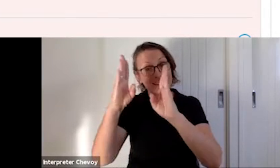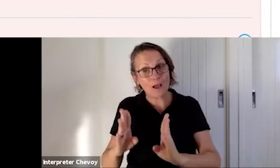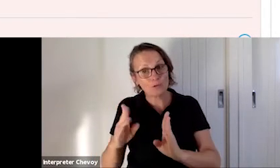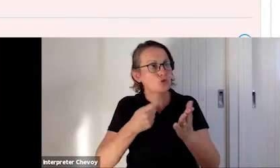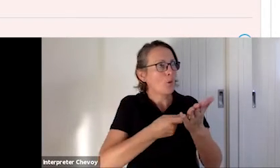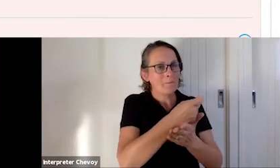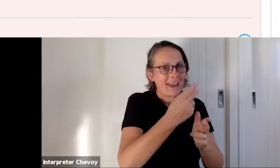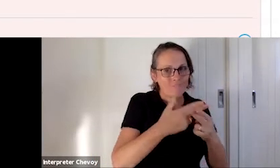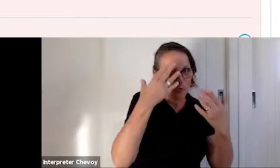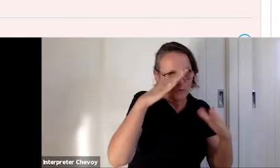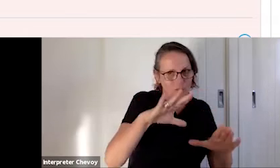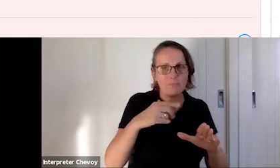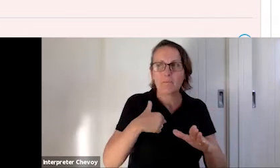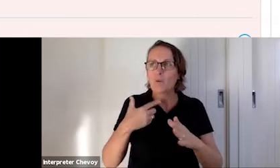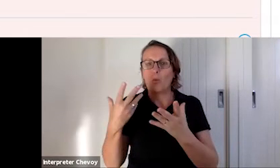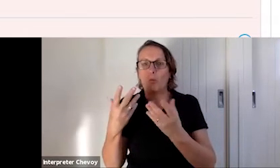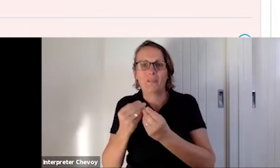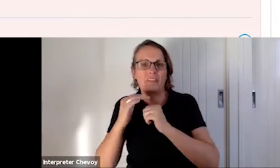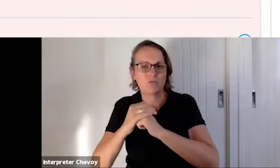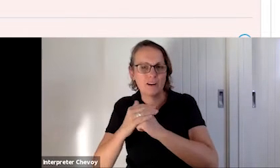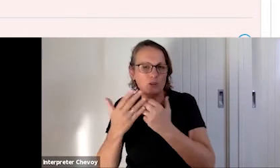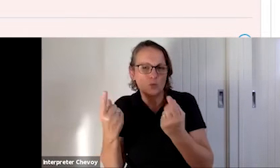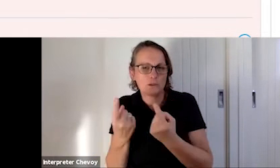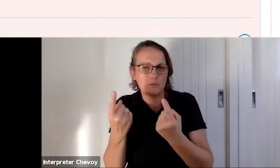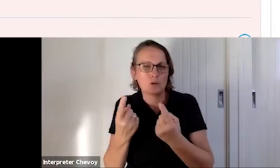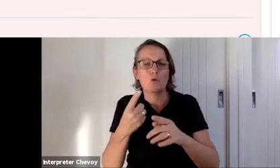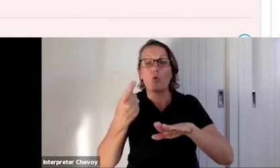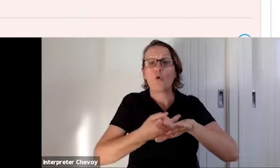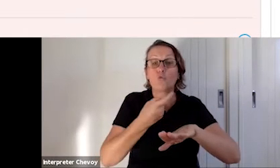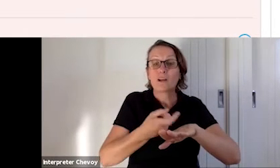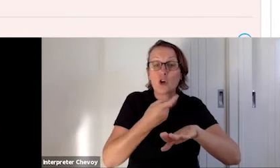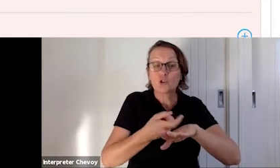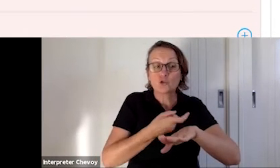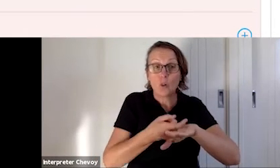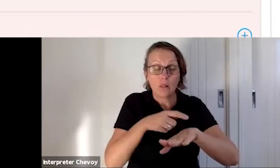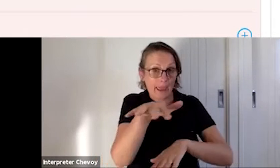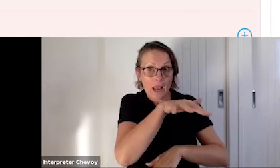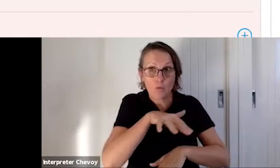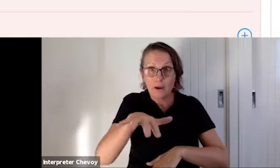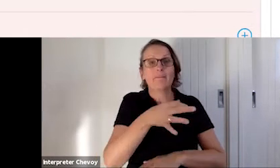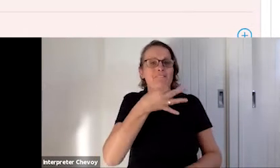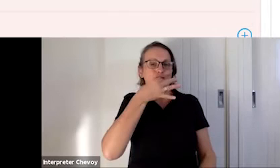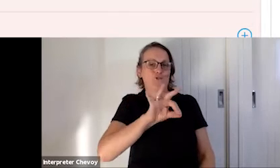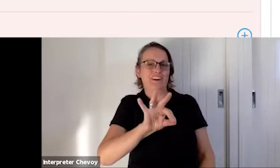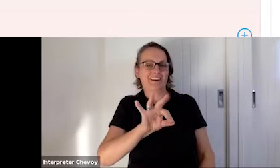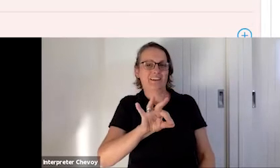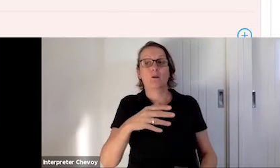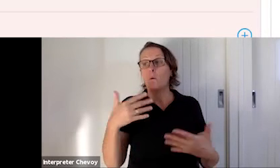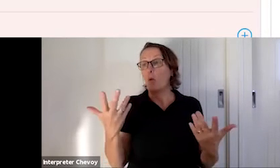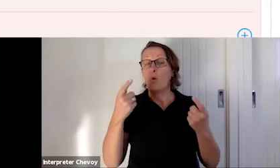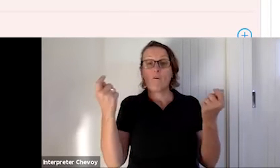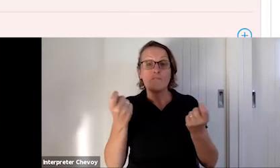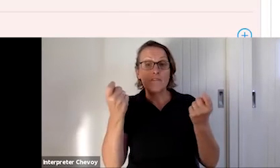or you are, again, rehearsal space for free, or a festival is providing you with marketing and